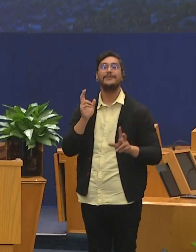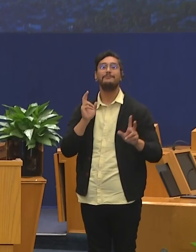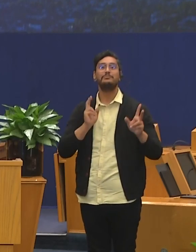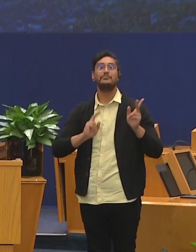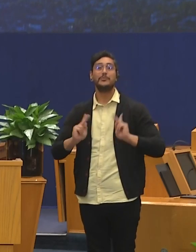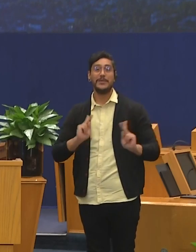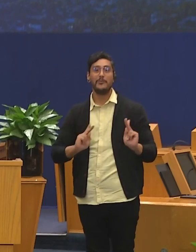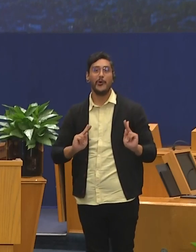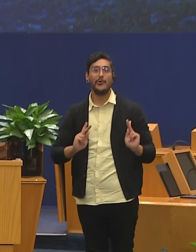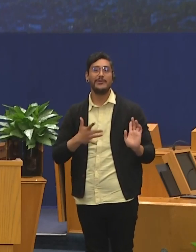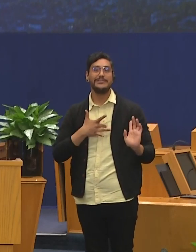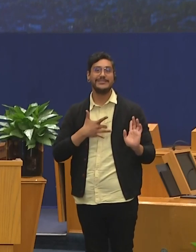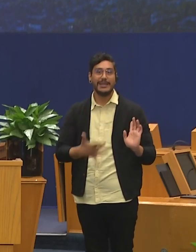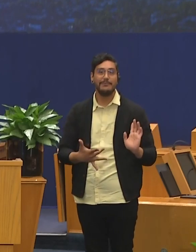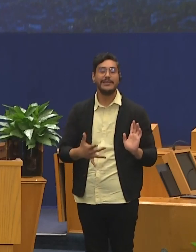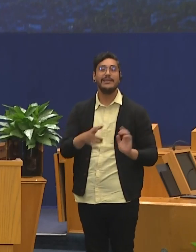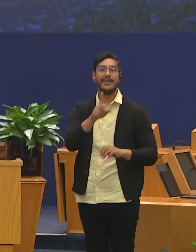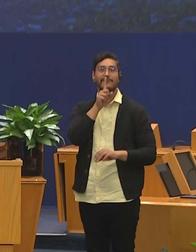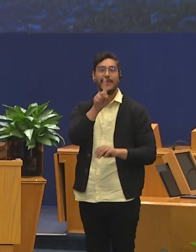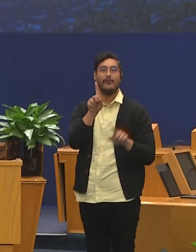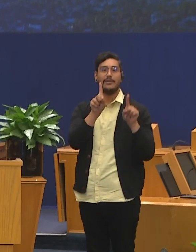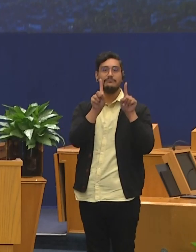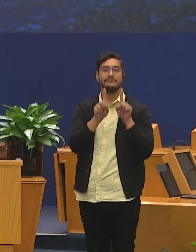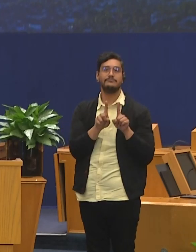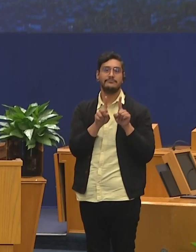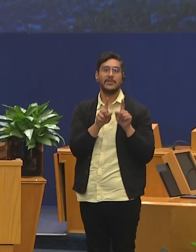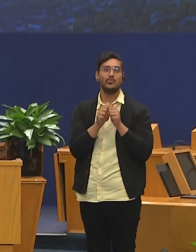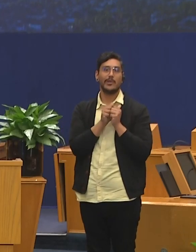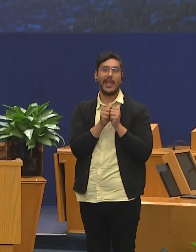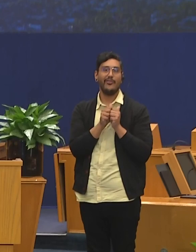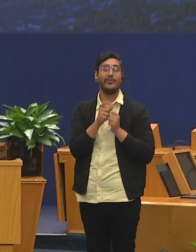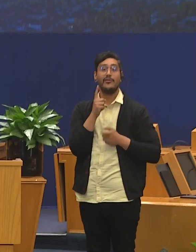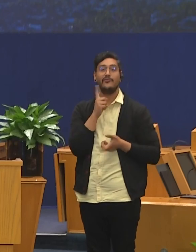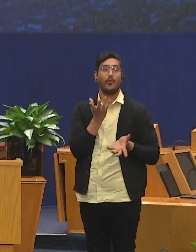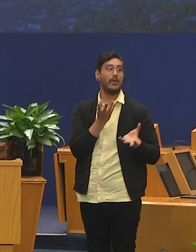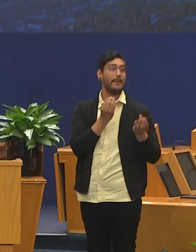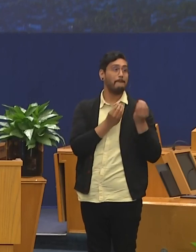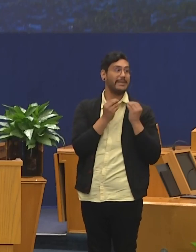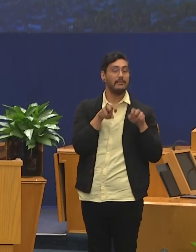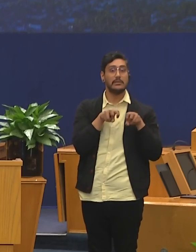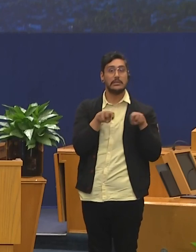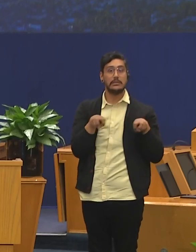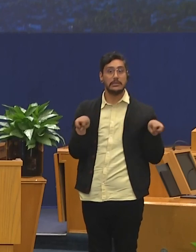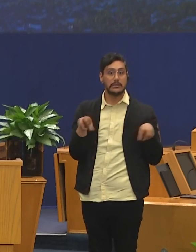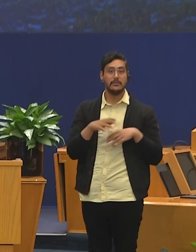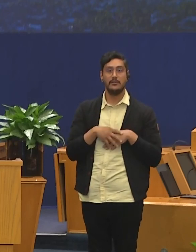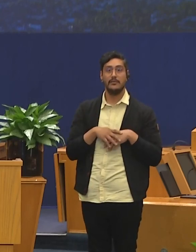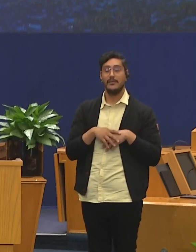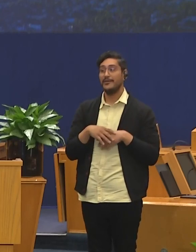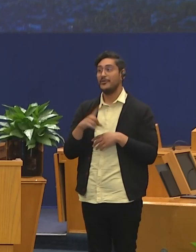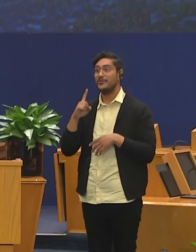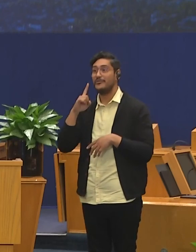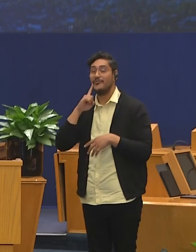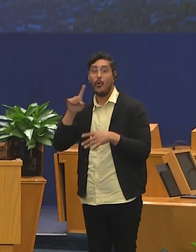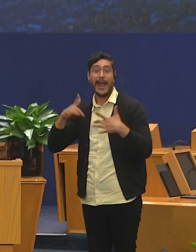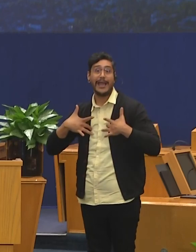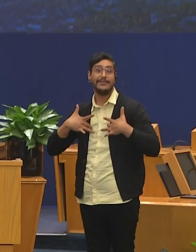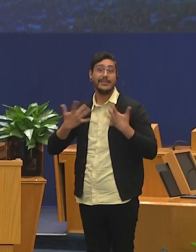INSTITUTIONAL SETTINGS IS BECAUSE PEOPLE ARE OFTEN PHYSICALLY CLOSE TOGETHER FOR